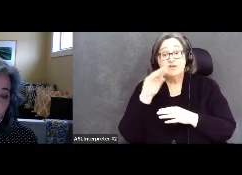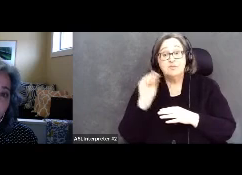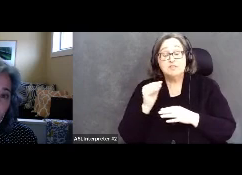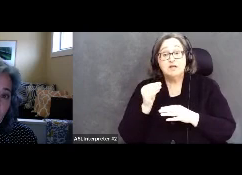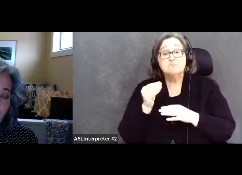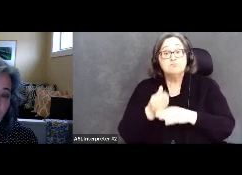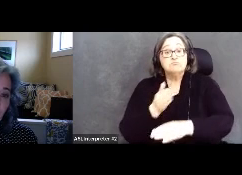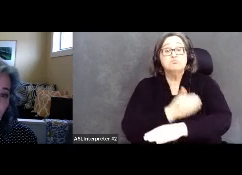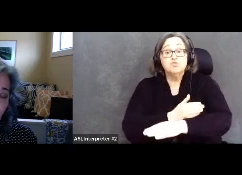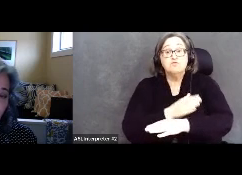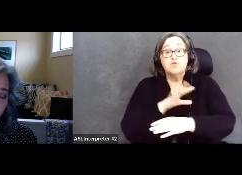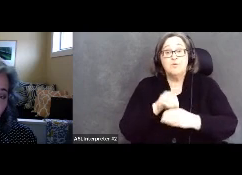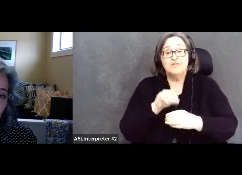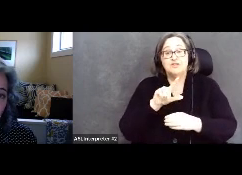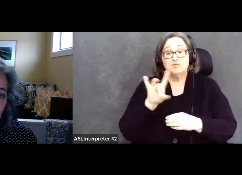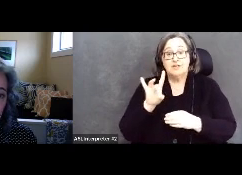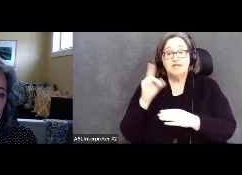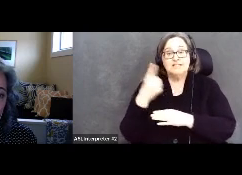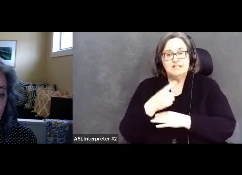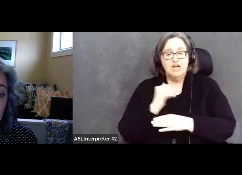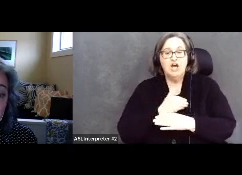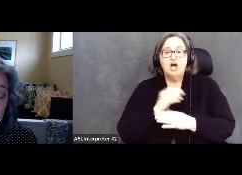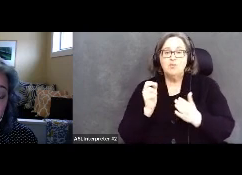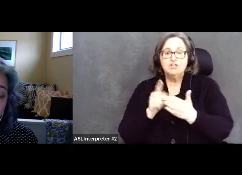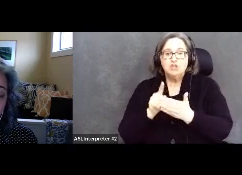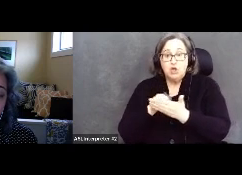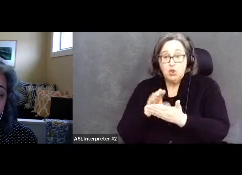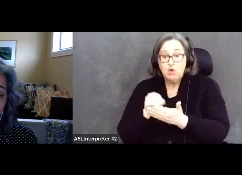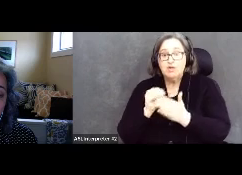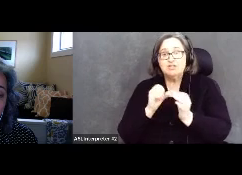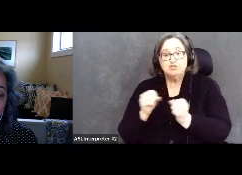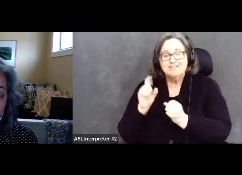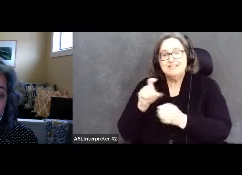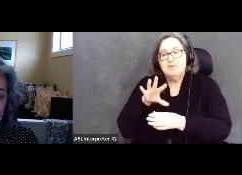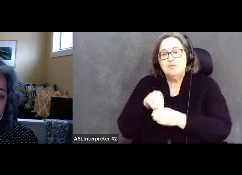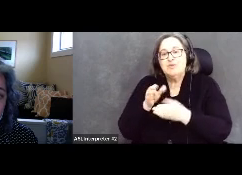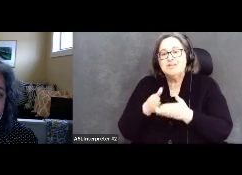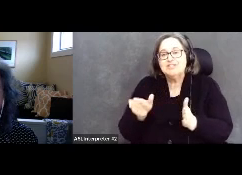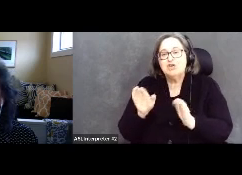our return to learn strategies and supports need to be in that general education classroom. If